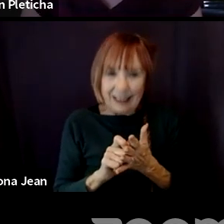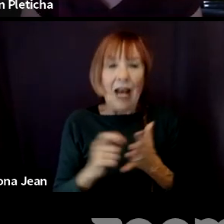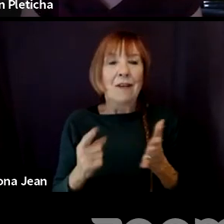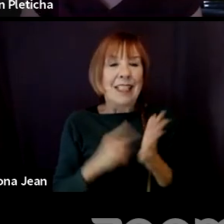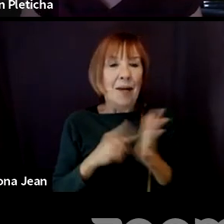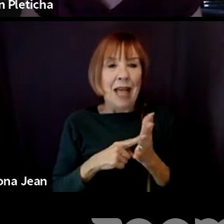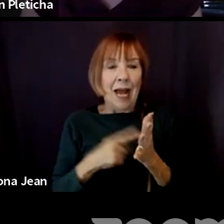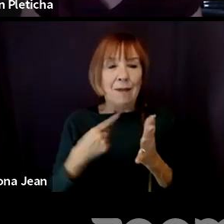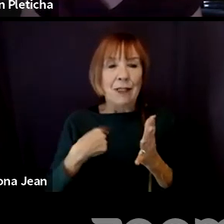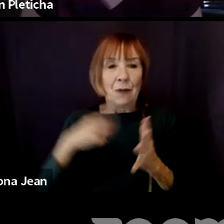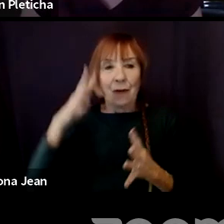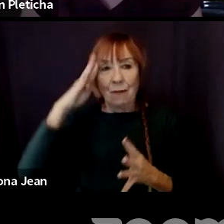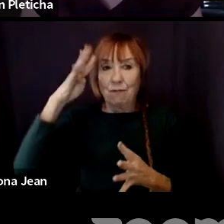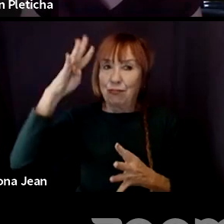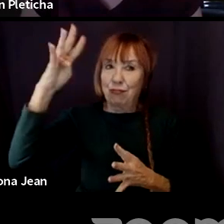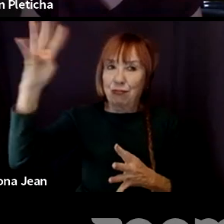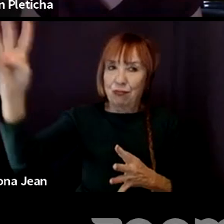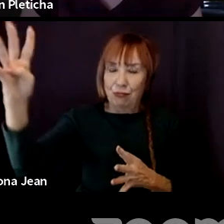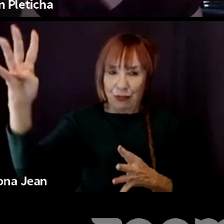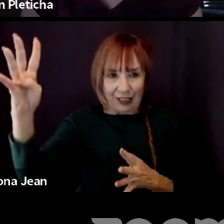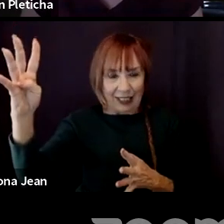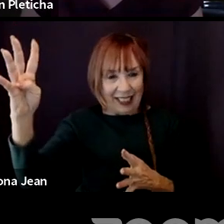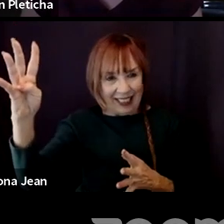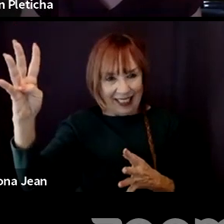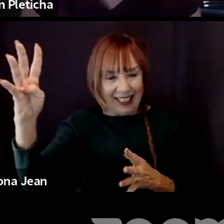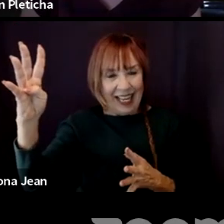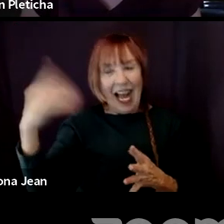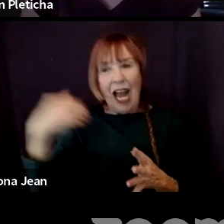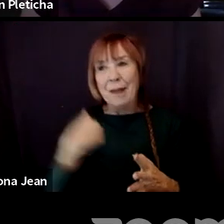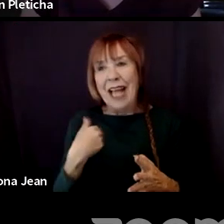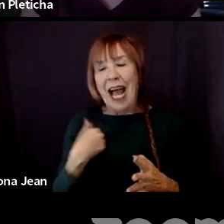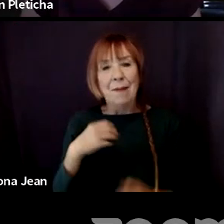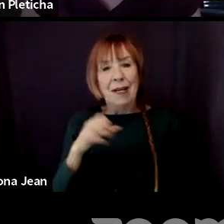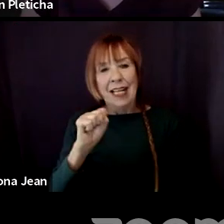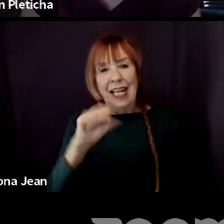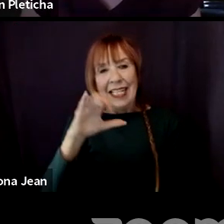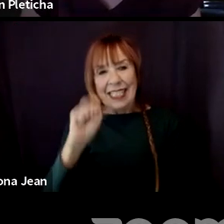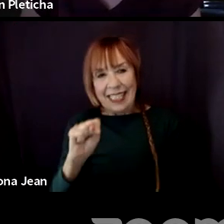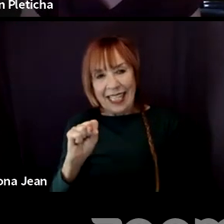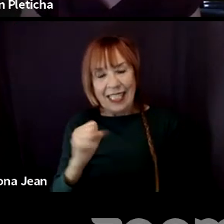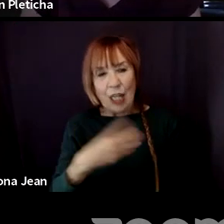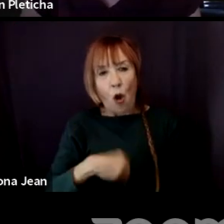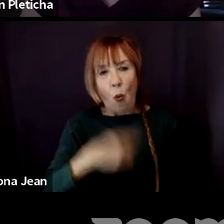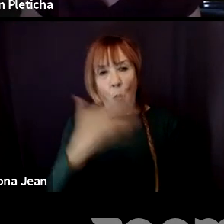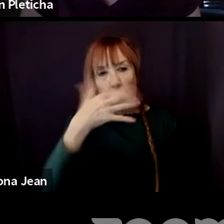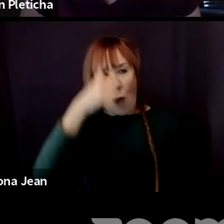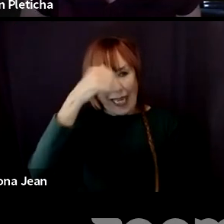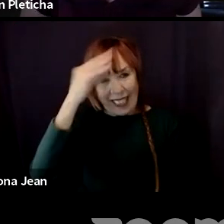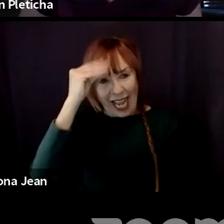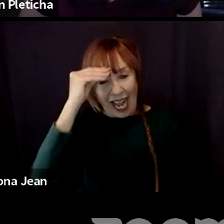So for example, being a cis white dude, if I start writing about race or sexual orientation,